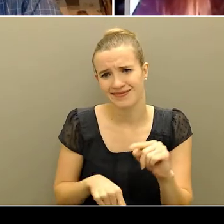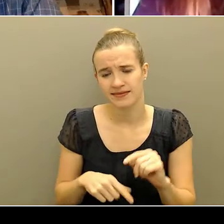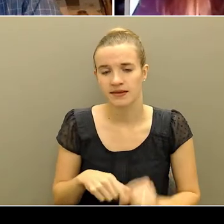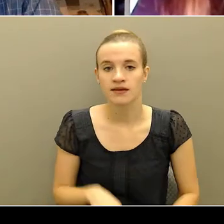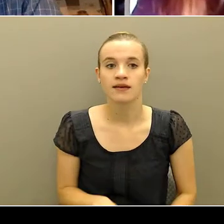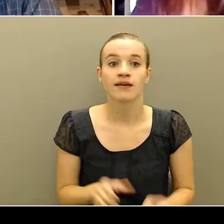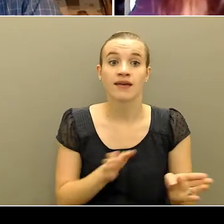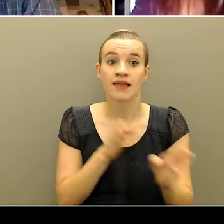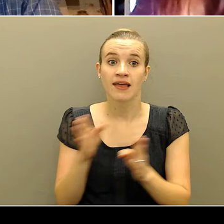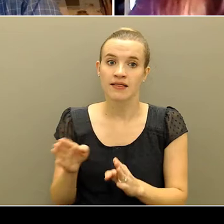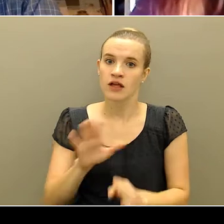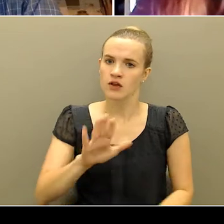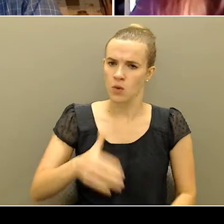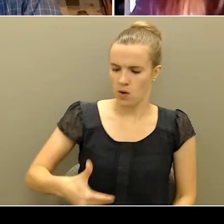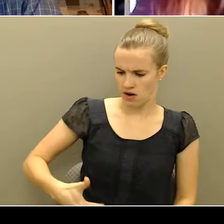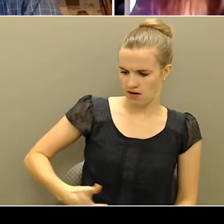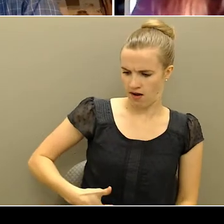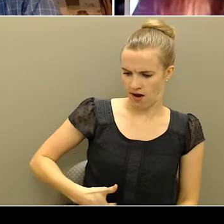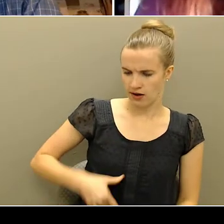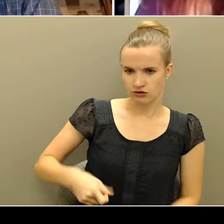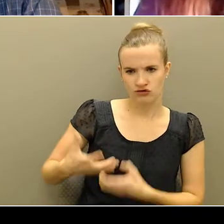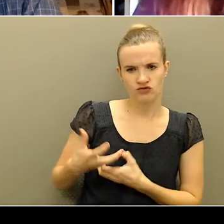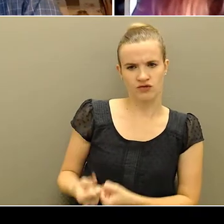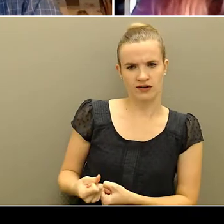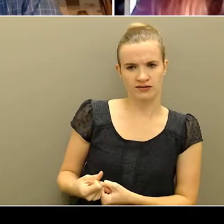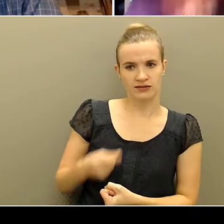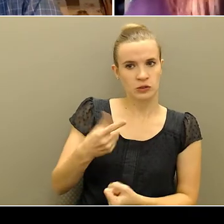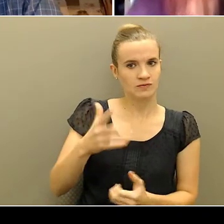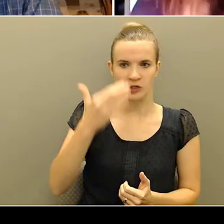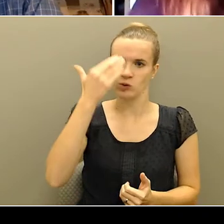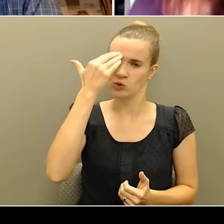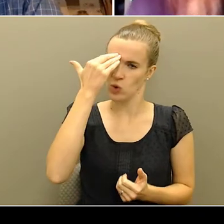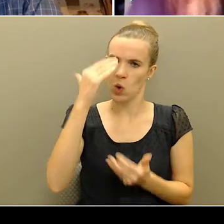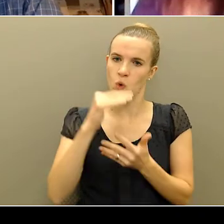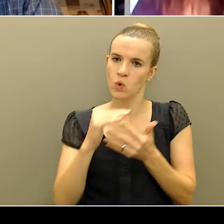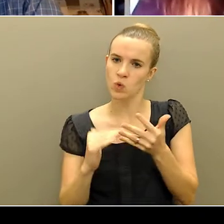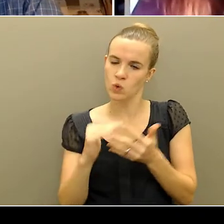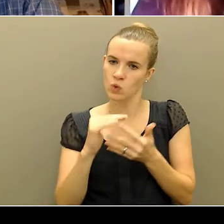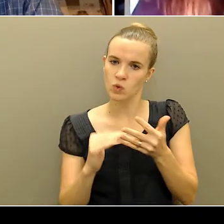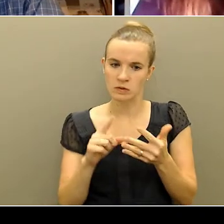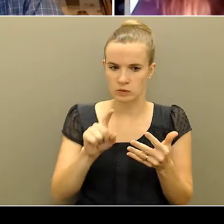letting fear control you or whatnot. But sometimes it's like, you know what, I'm